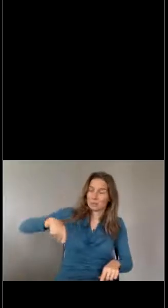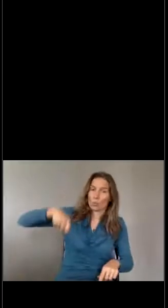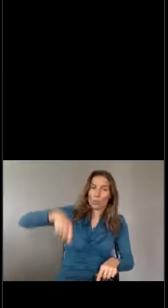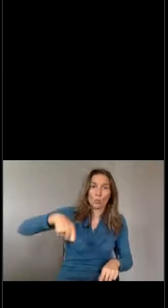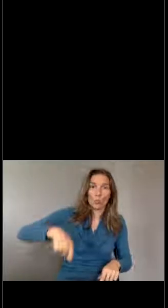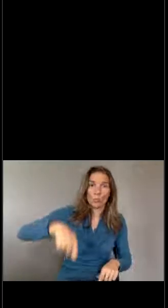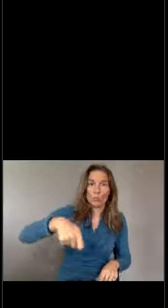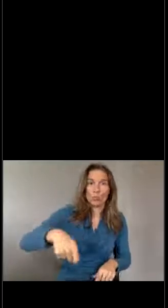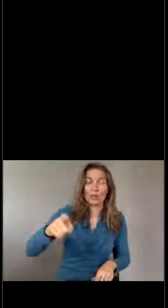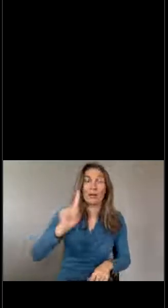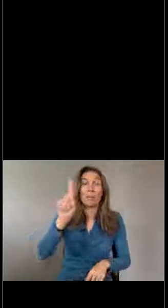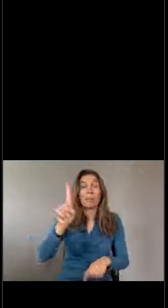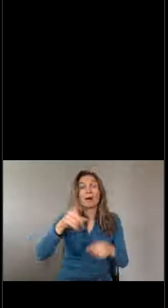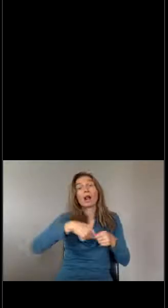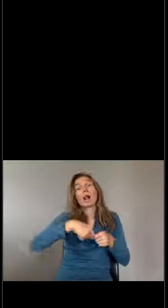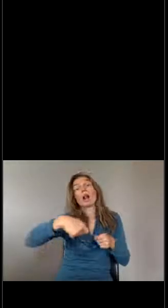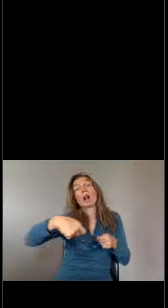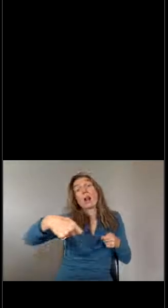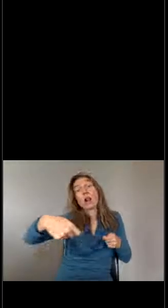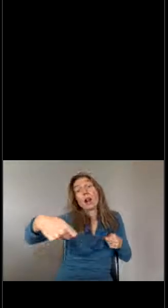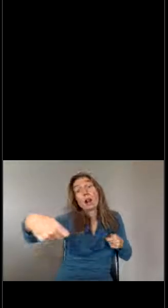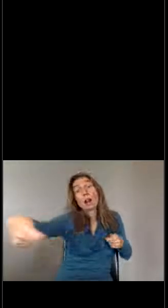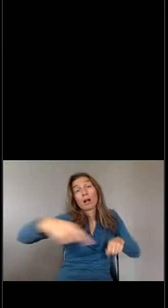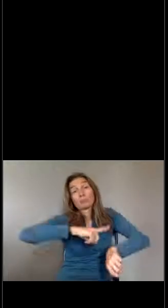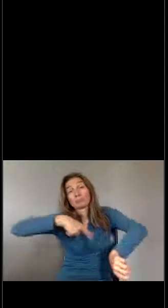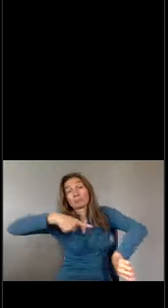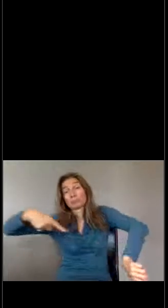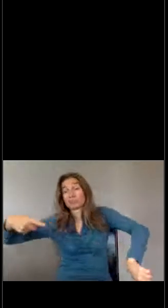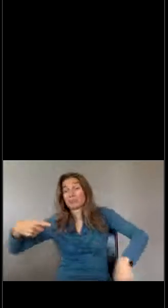to get a cane or a replacement cane wasn't an option for them.